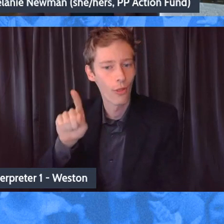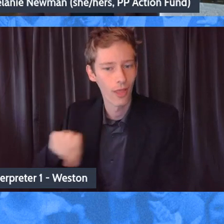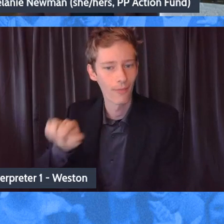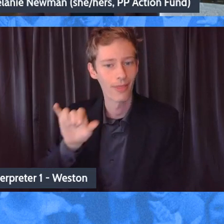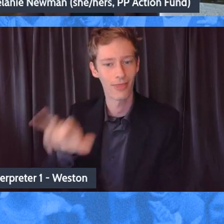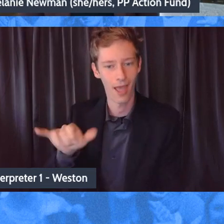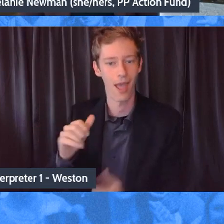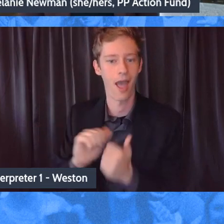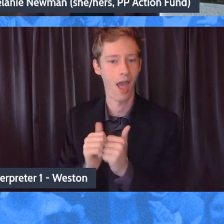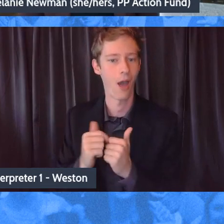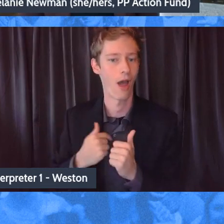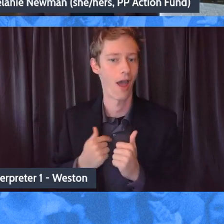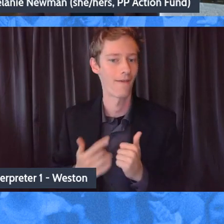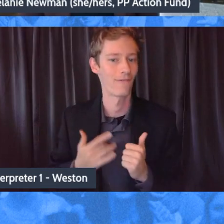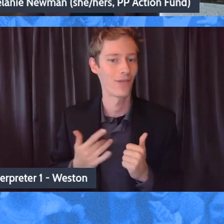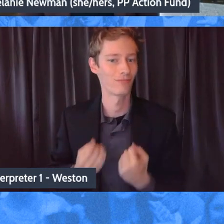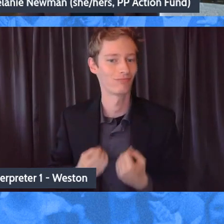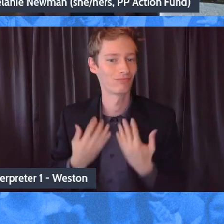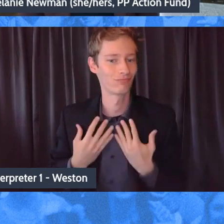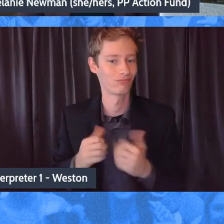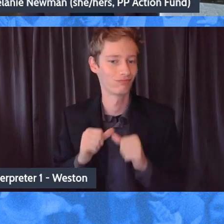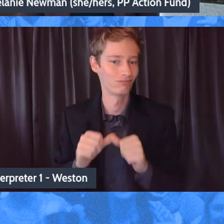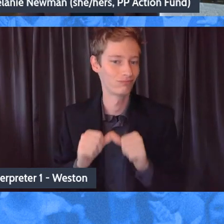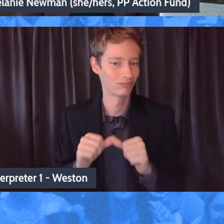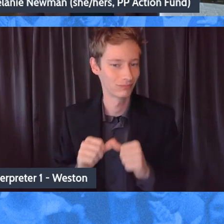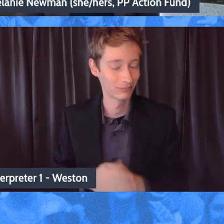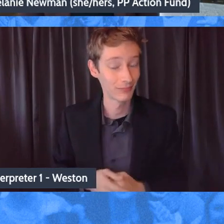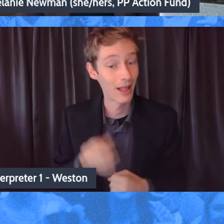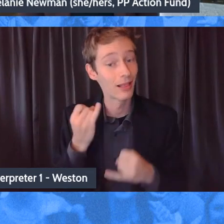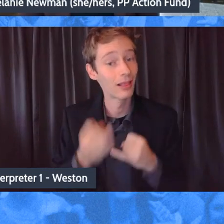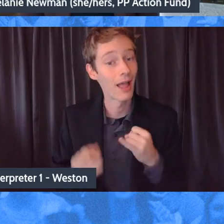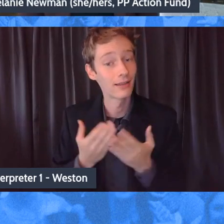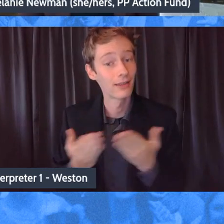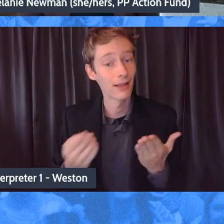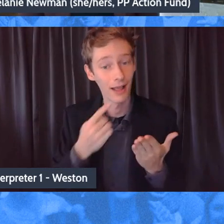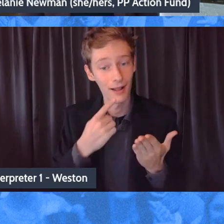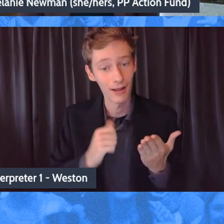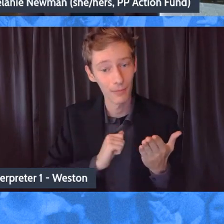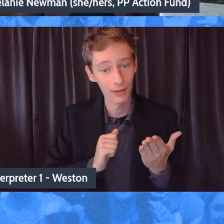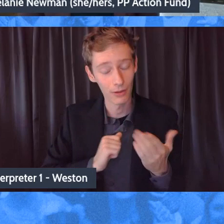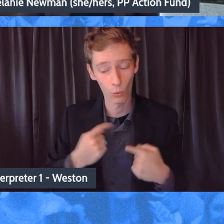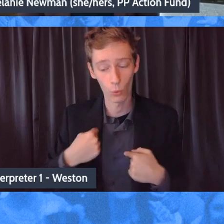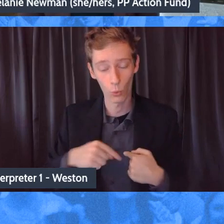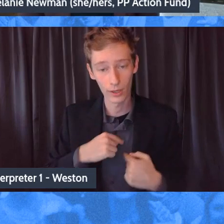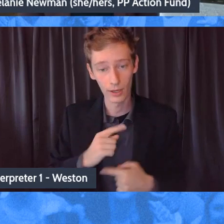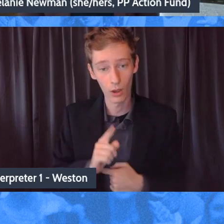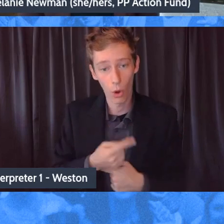And I, and the last thing that I tell myself too, is that we are the only organization dedicated to AAPI women and girls.